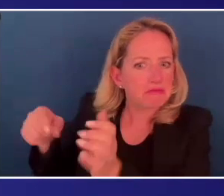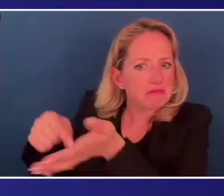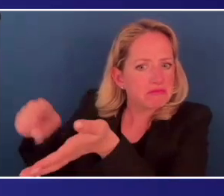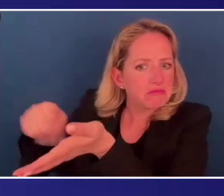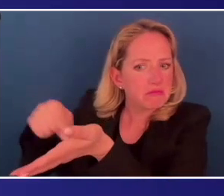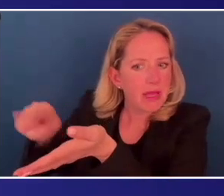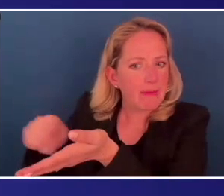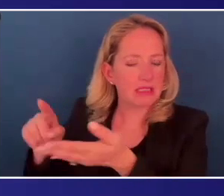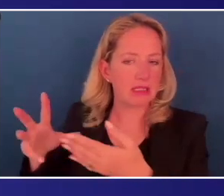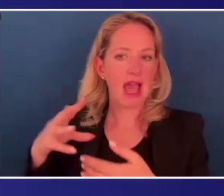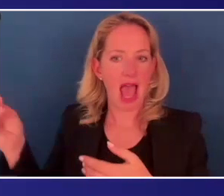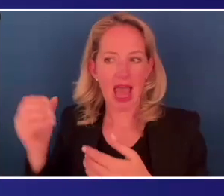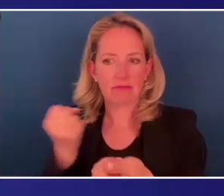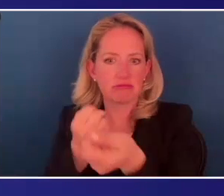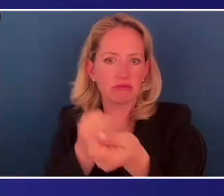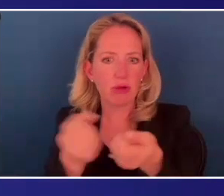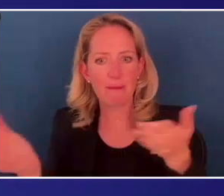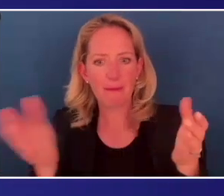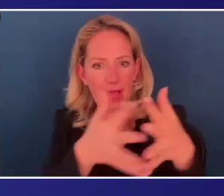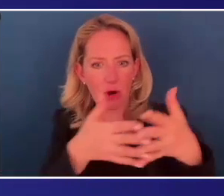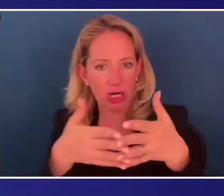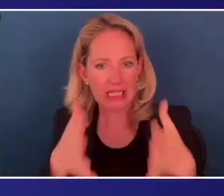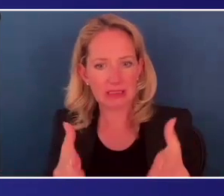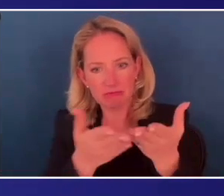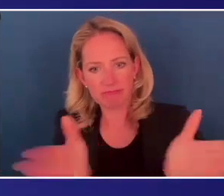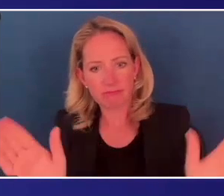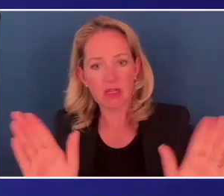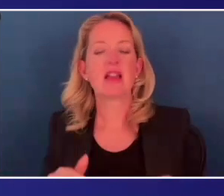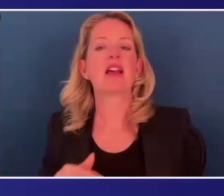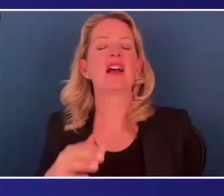There is noise out there that says we do not want to repay our loans or that the taxpayers should not be on the hook for these loans.